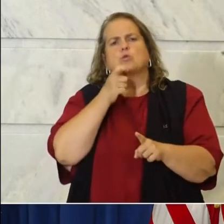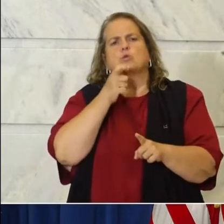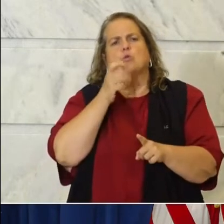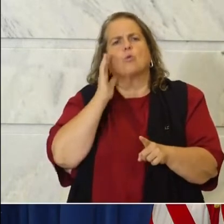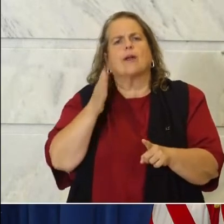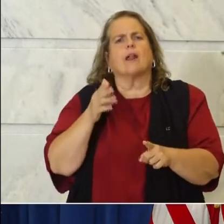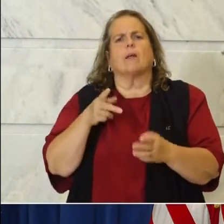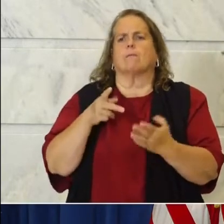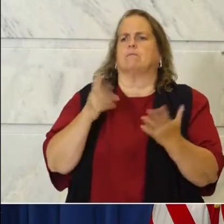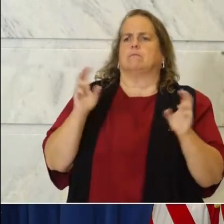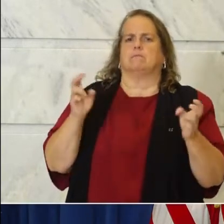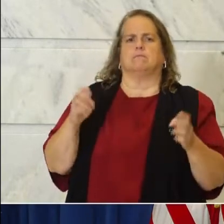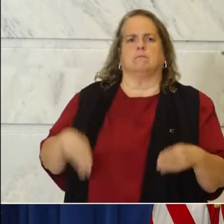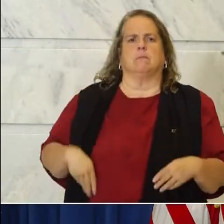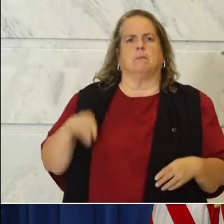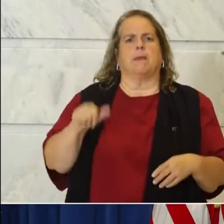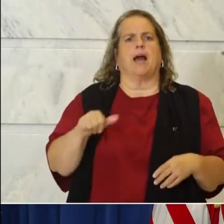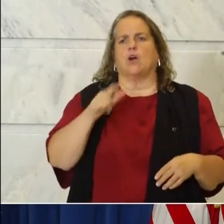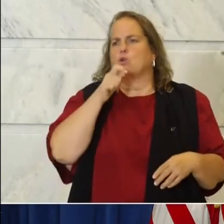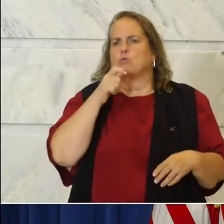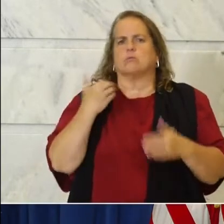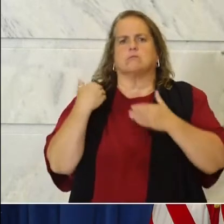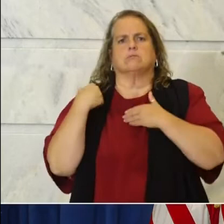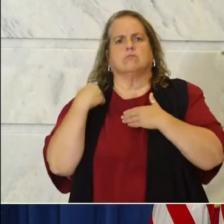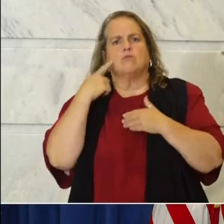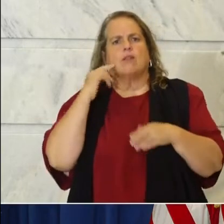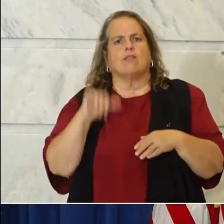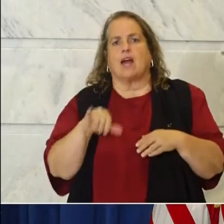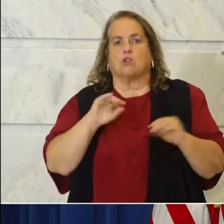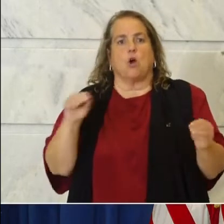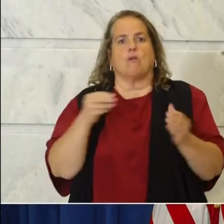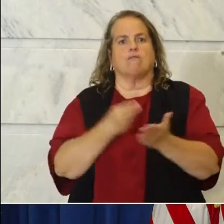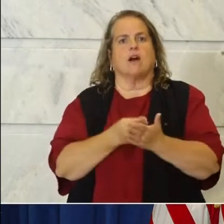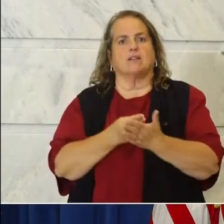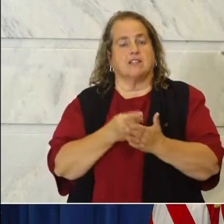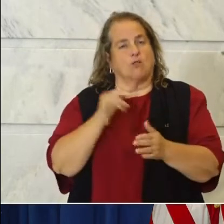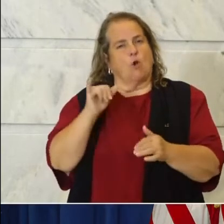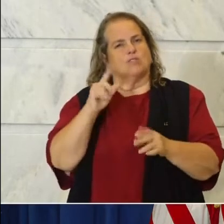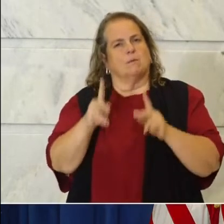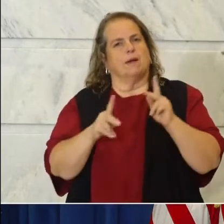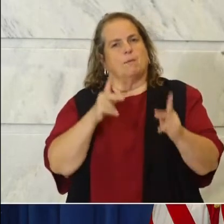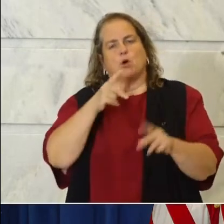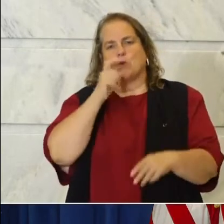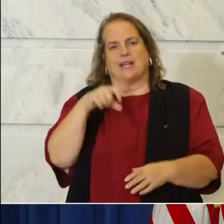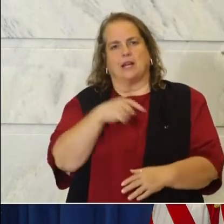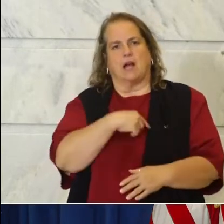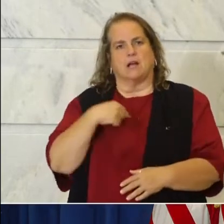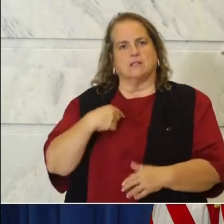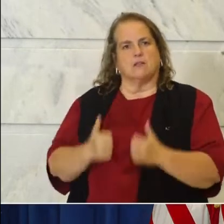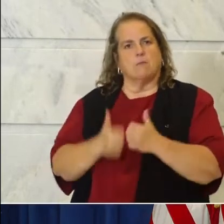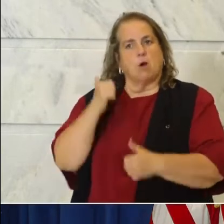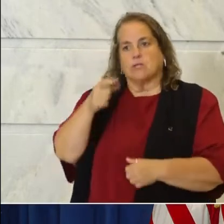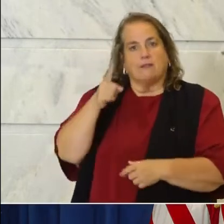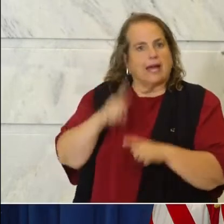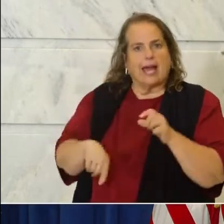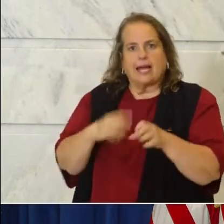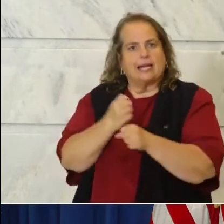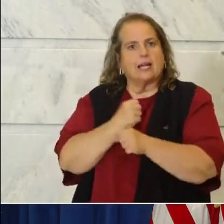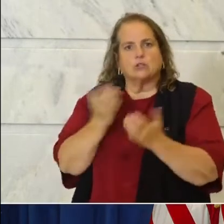don't have the funds we need? It's those that need us the most. At a time when we're trying to get our kids back in school and at a time when we need to